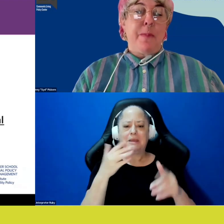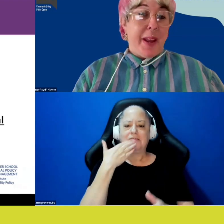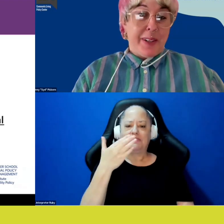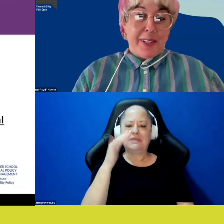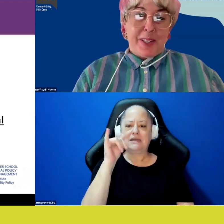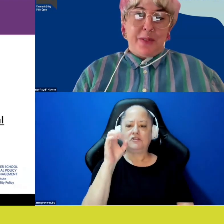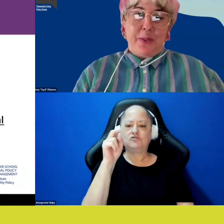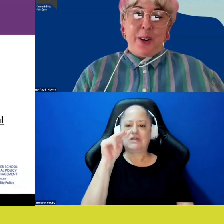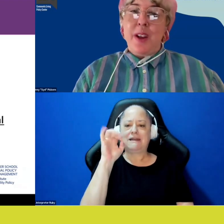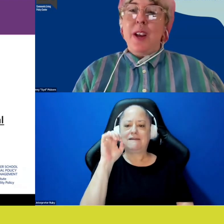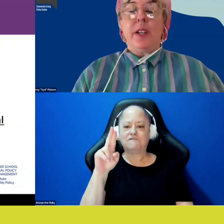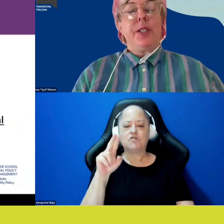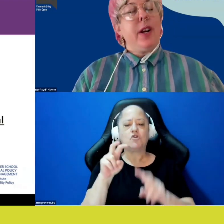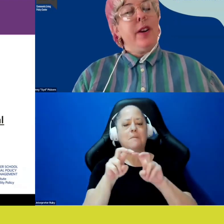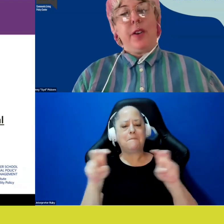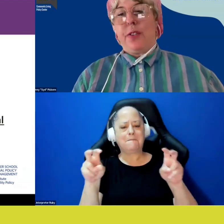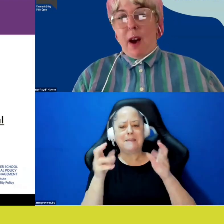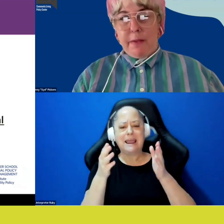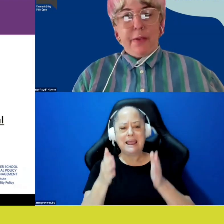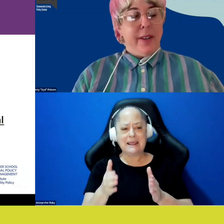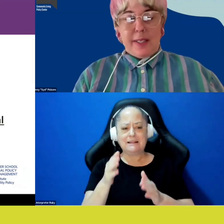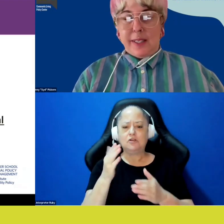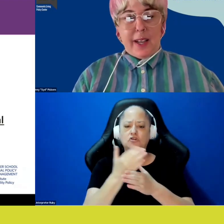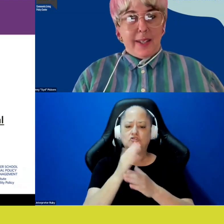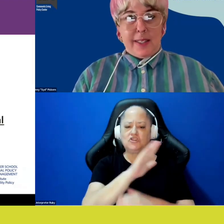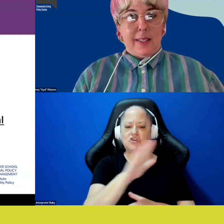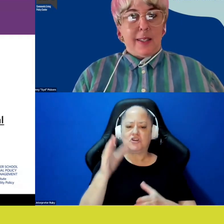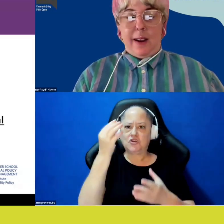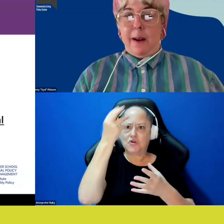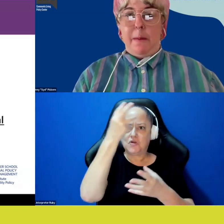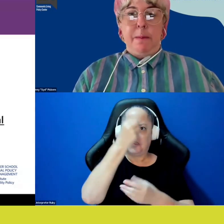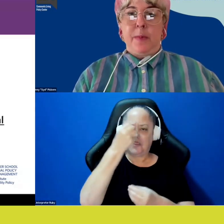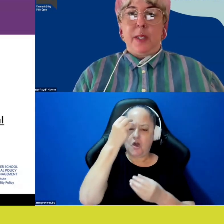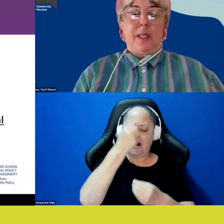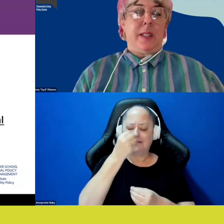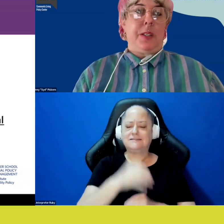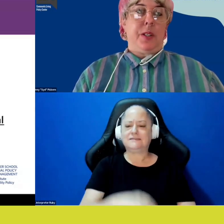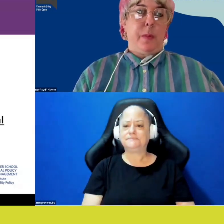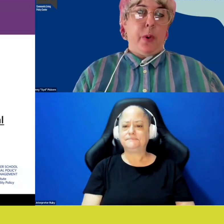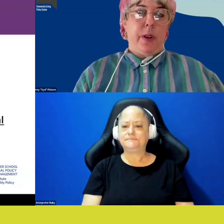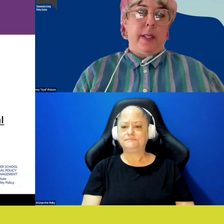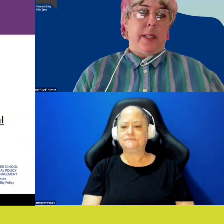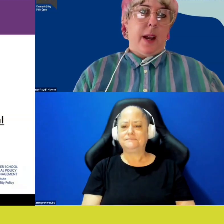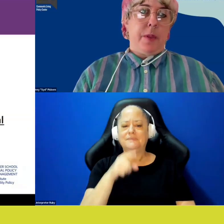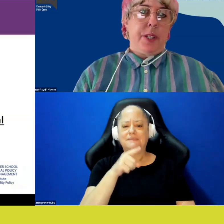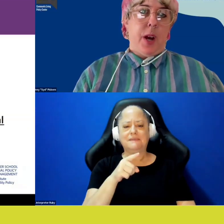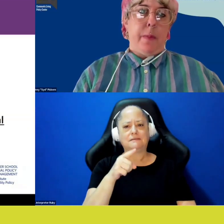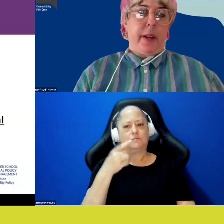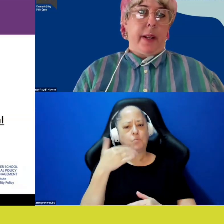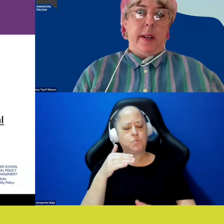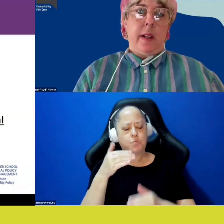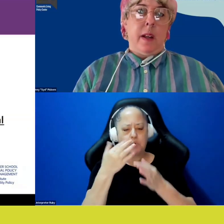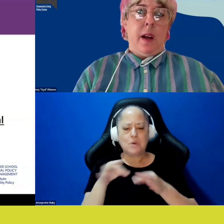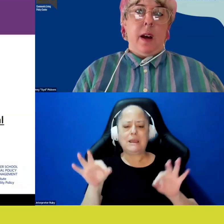our panelists for sharing your thoughtful insights. This is such an important and timely topic, and